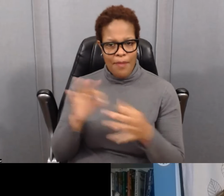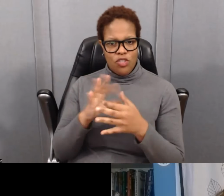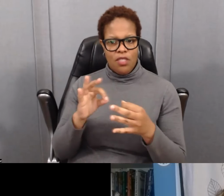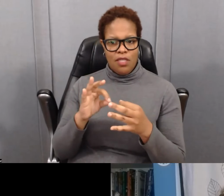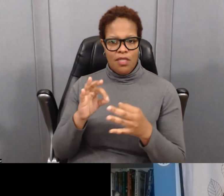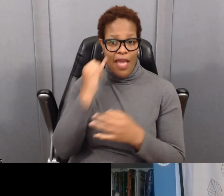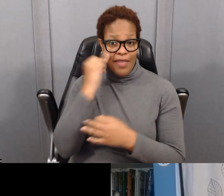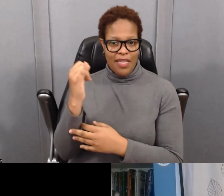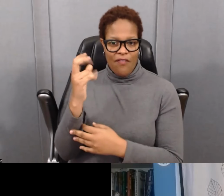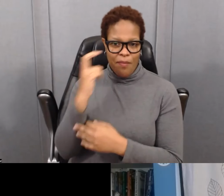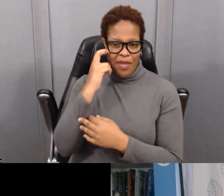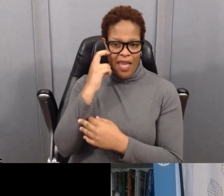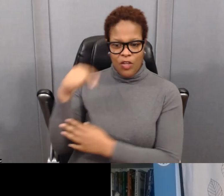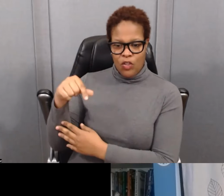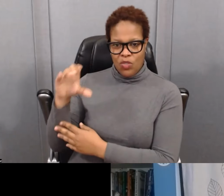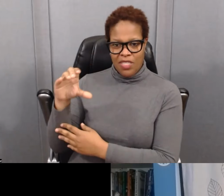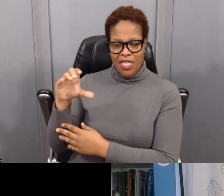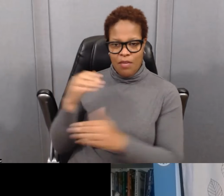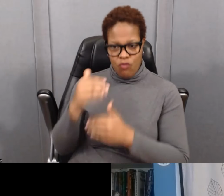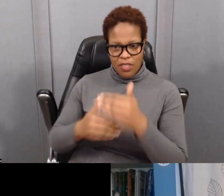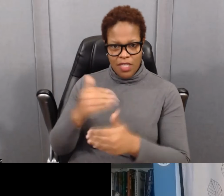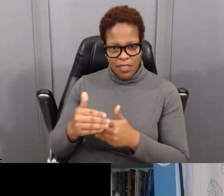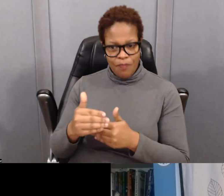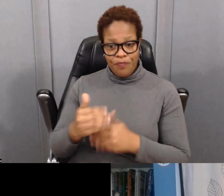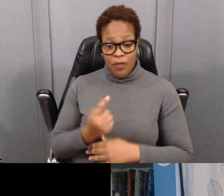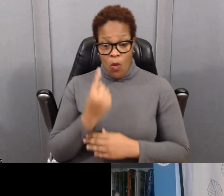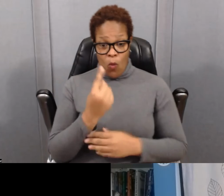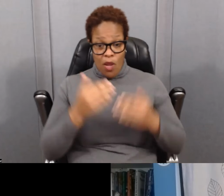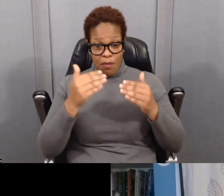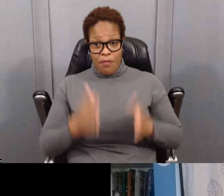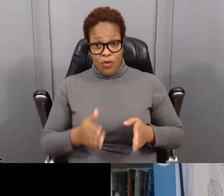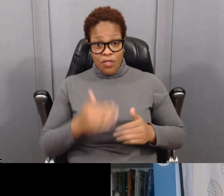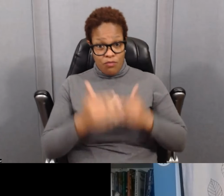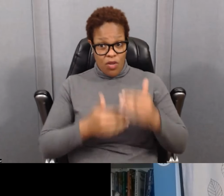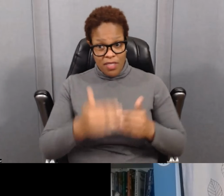and I know for a one person process, that's often left out, especially within the live,